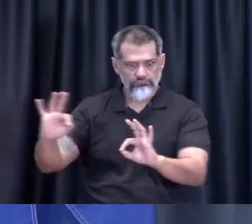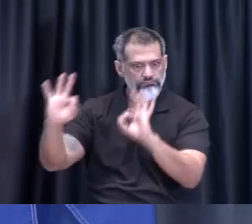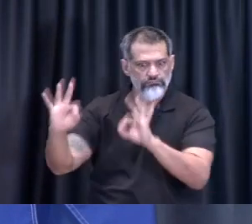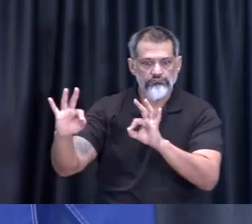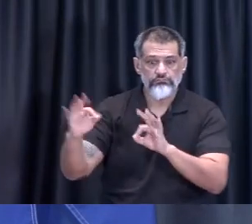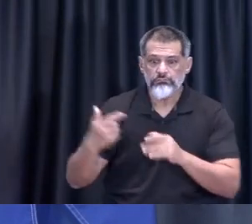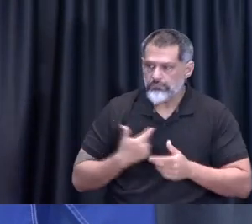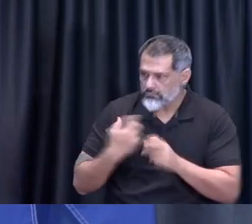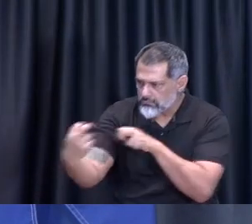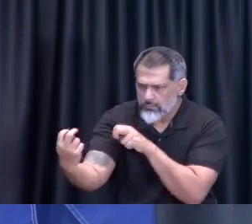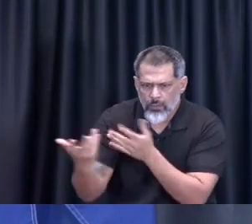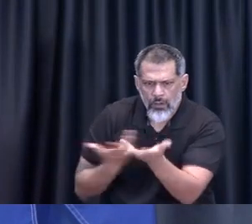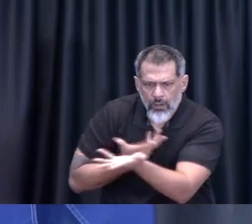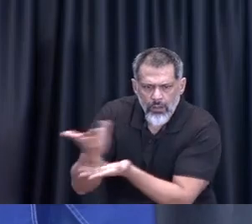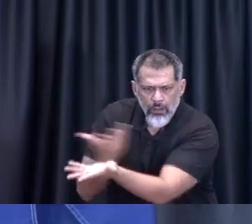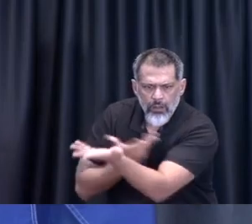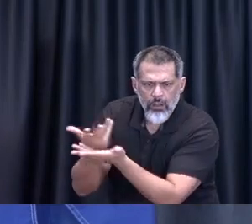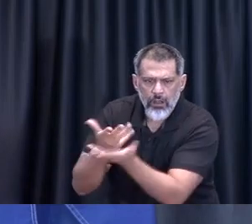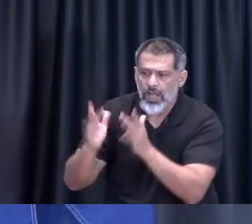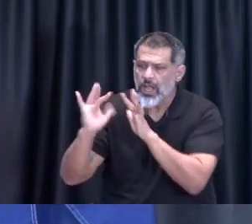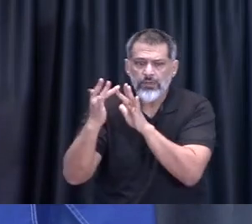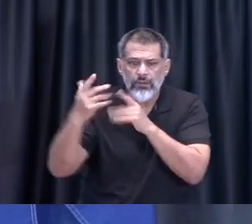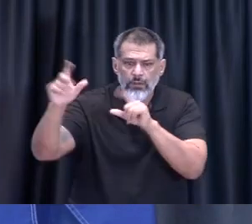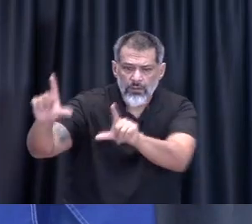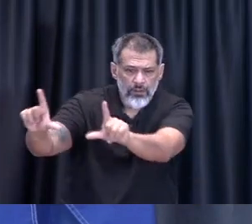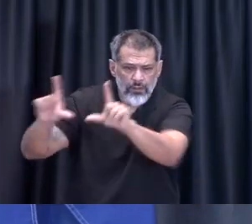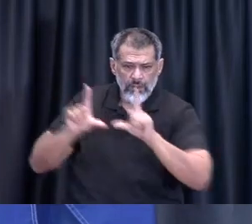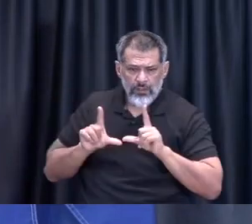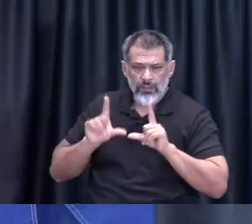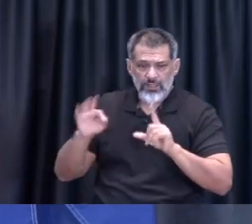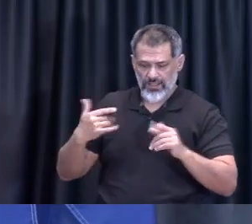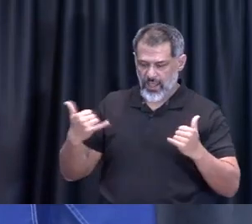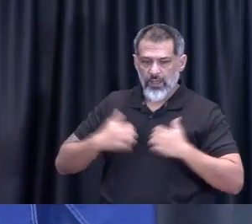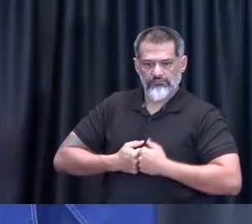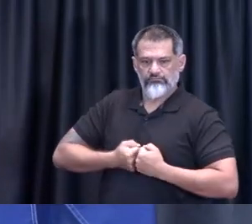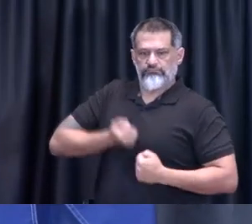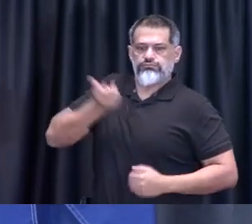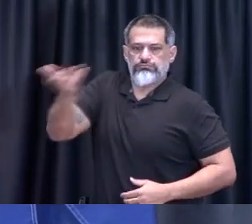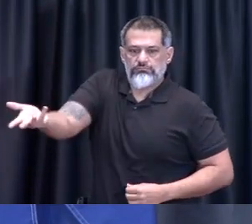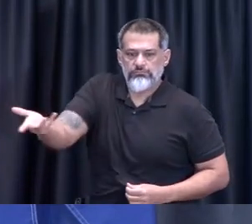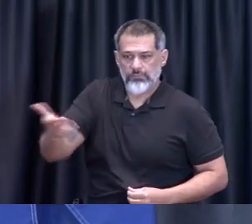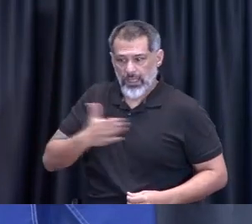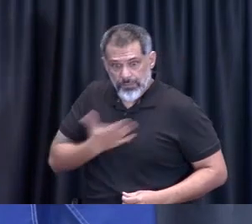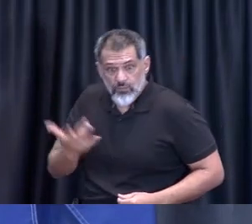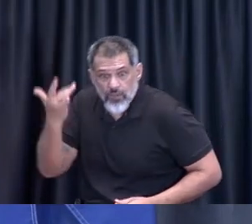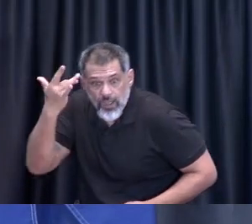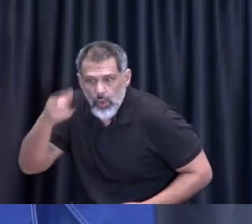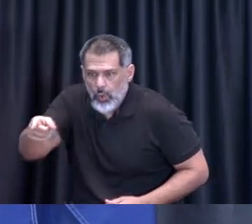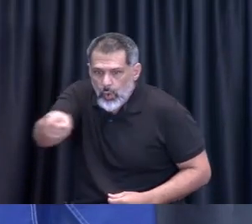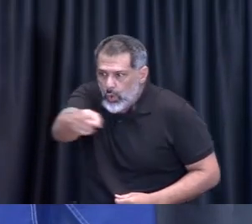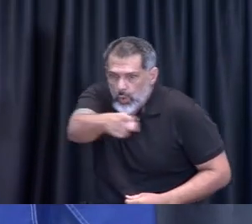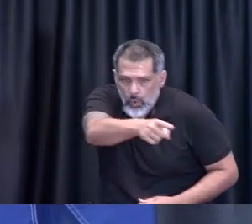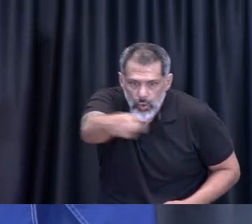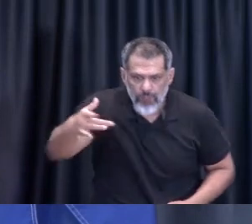I share that with you today in hopes that even one person might feel empowered to reach out or to